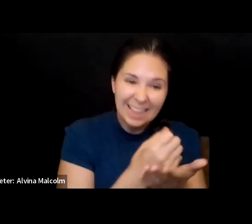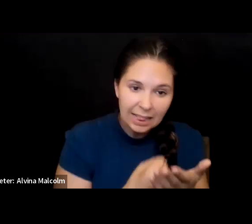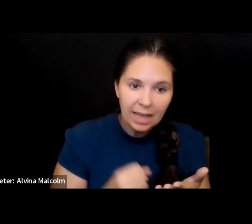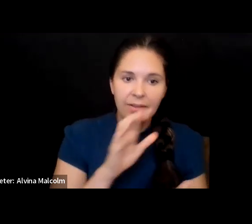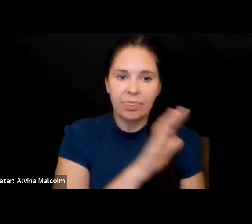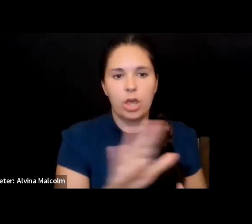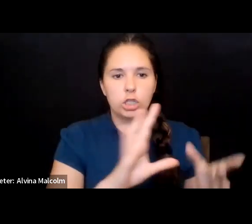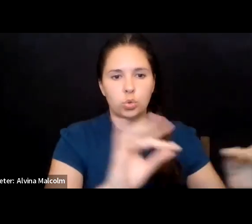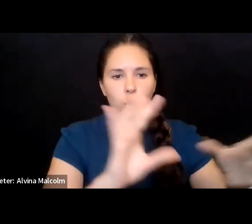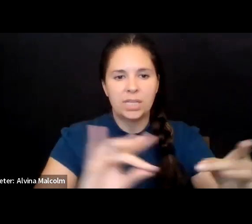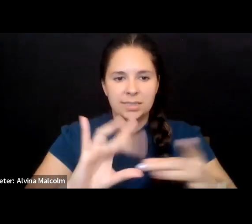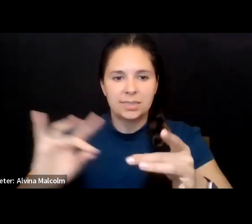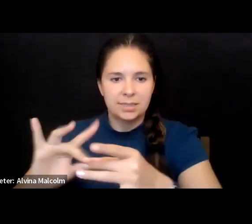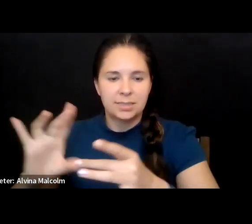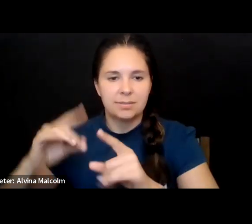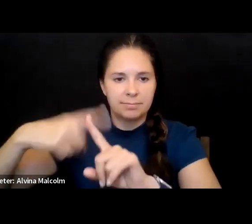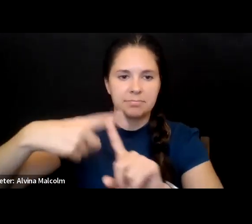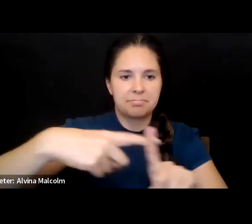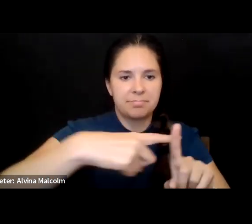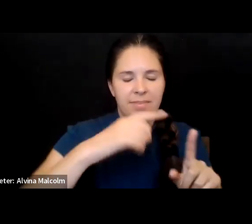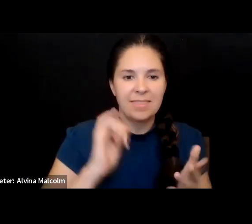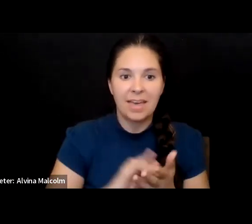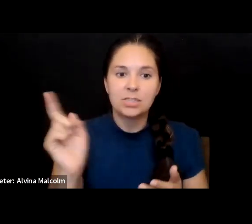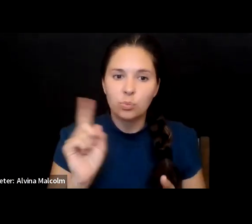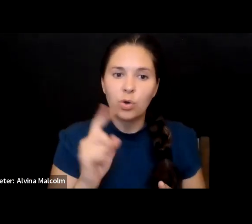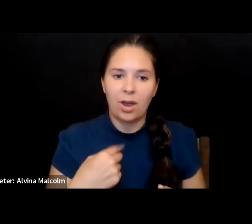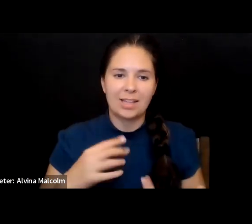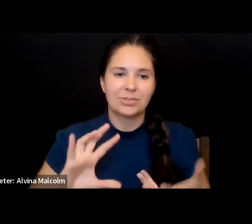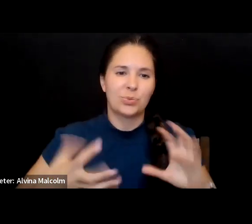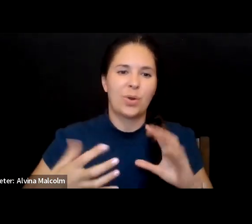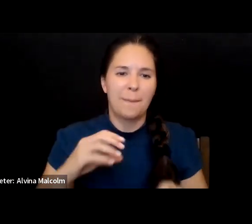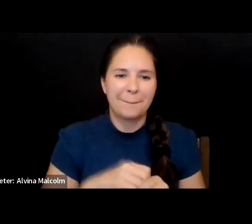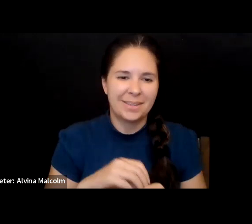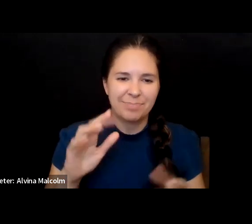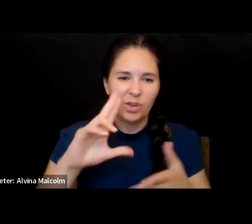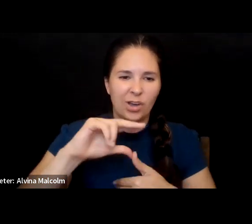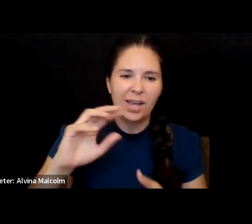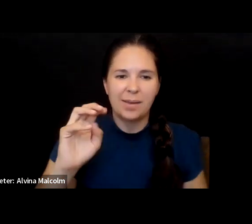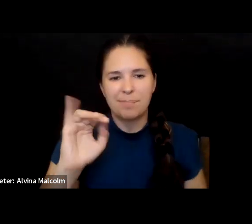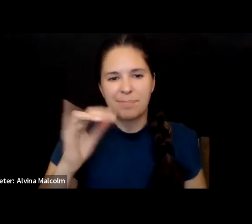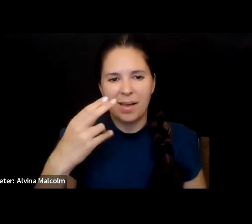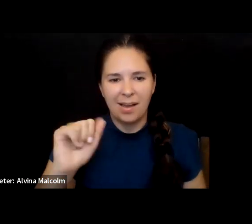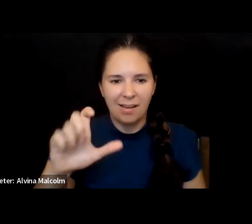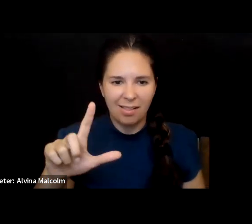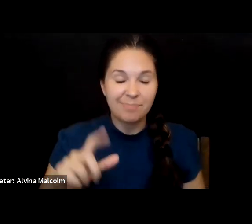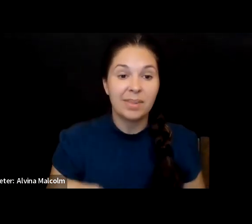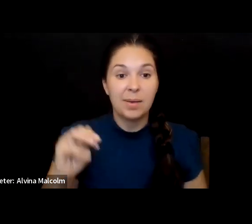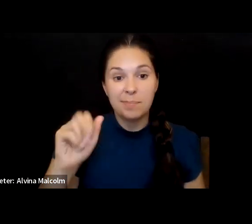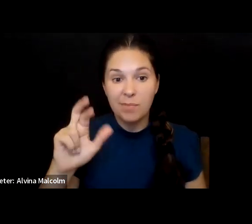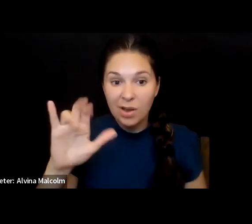win. Getting their -- and that means we have to collect messages. We have to collect stories. That's the hard